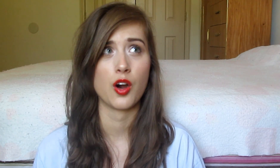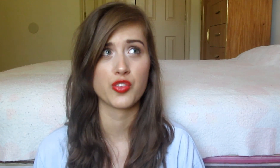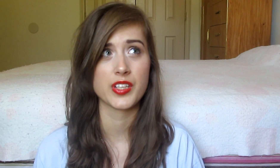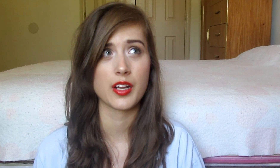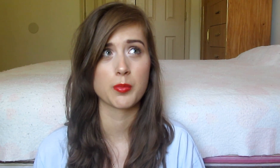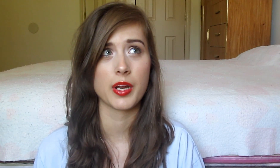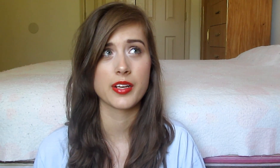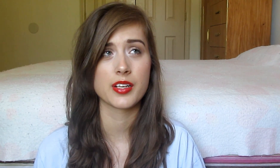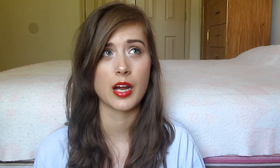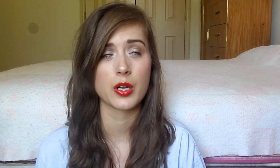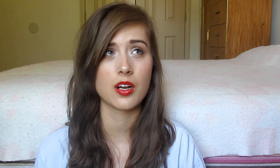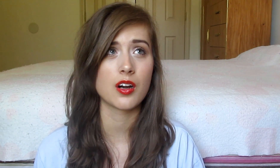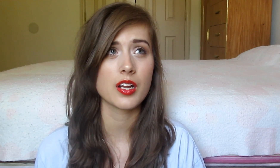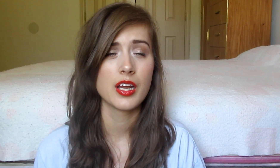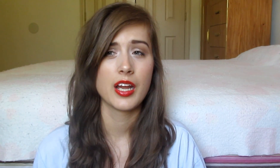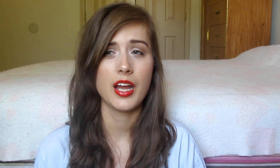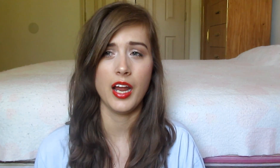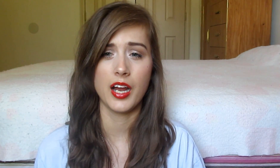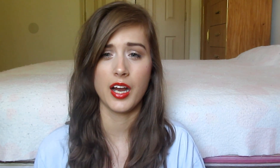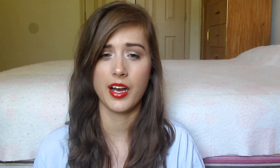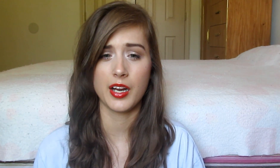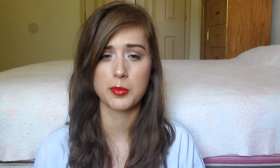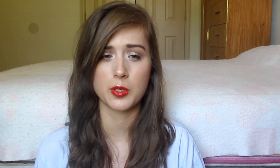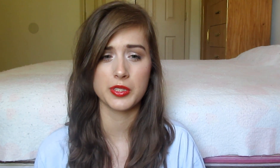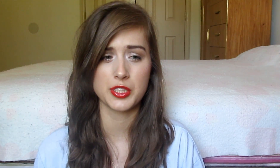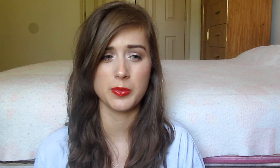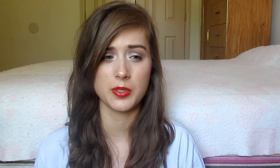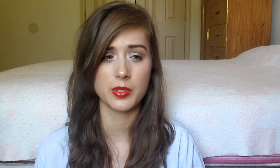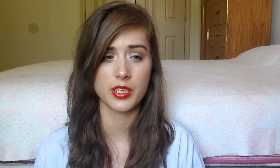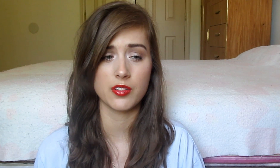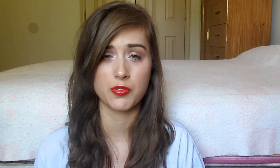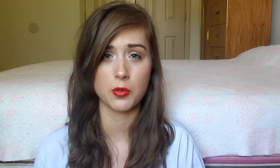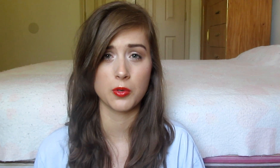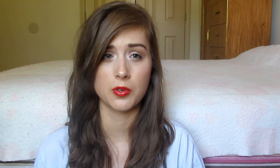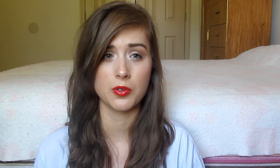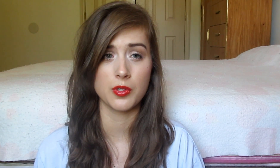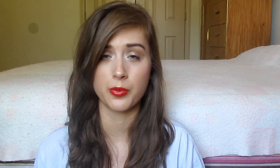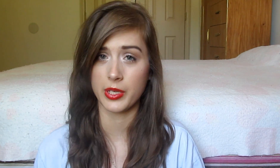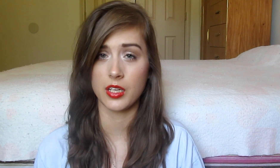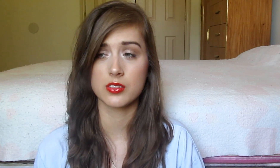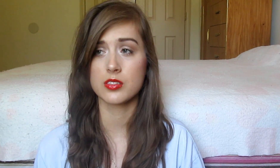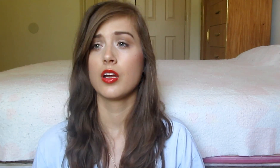Hopefully, I can make it an hour long. And I’m going to be doing this for three days.